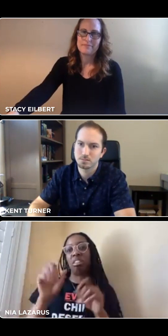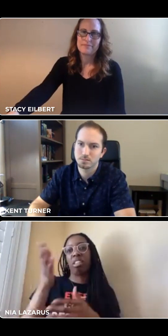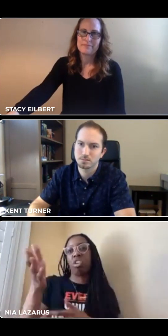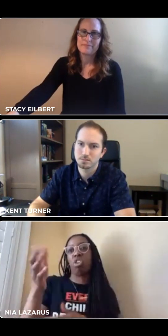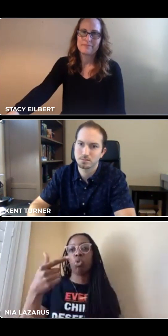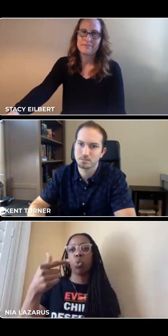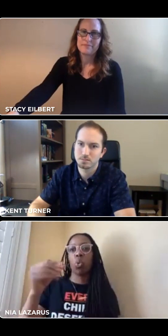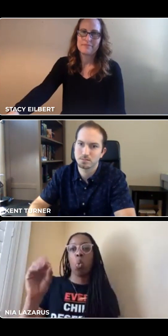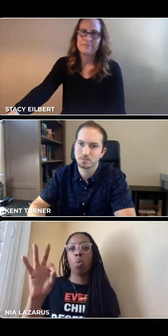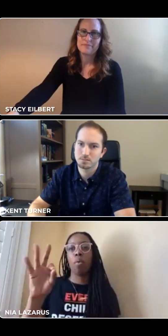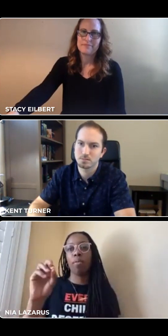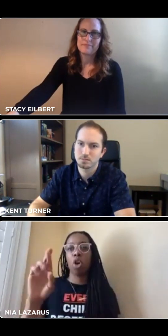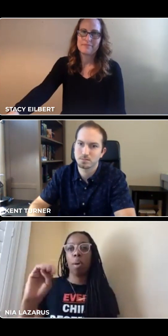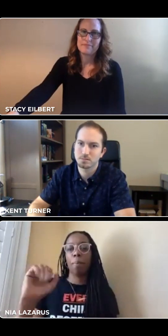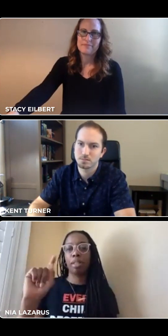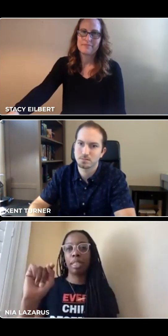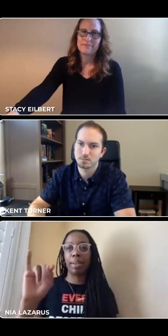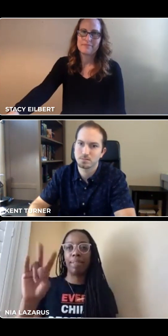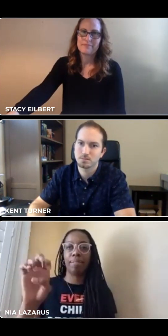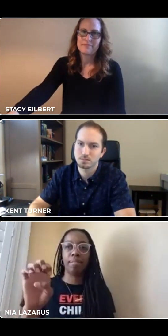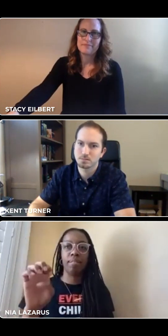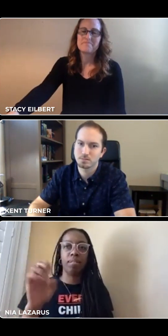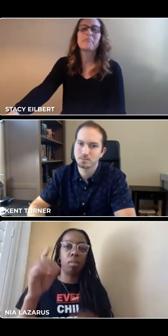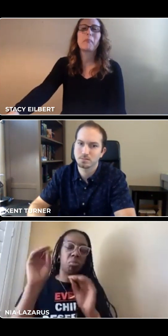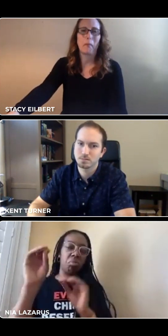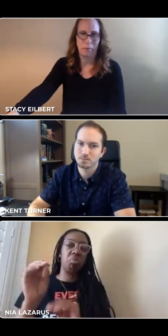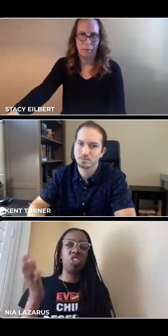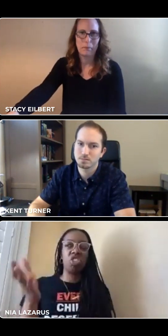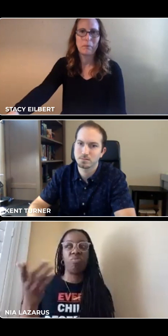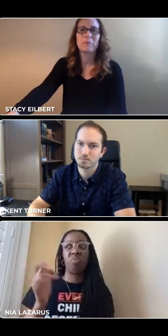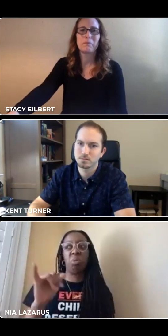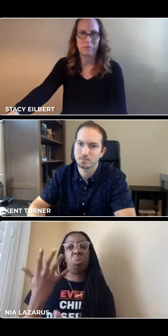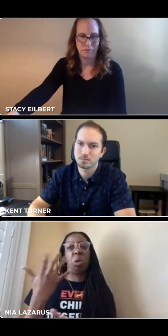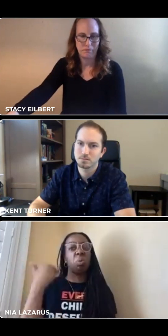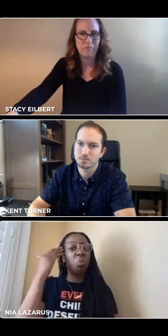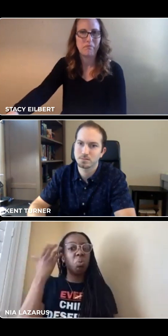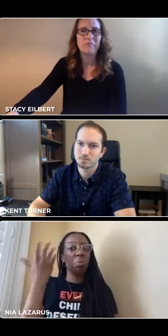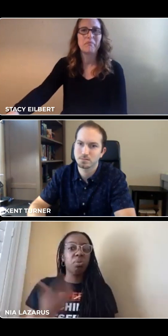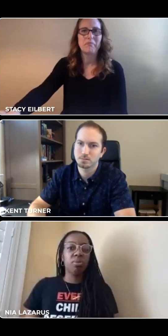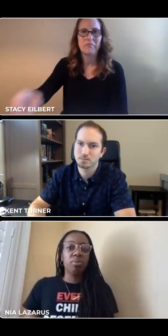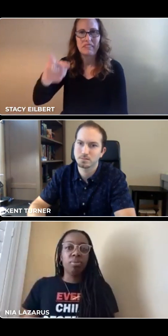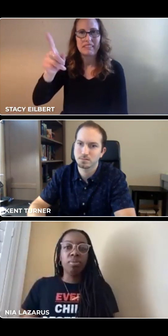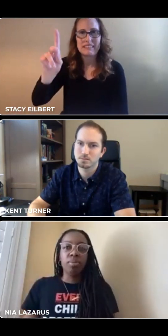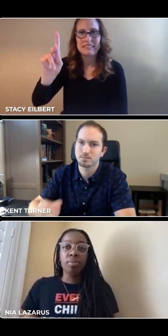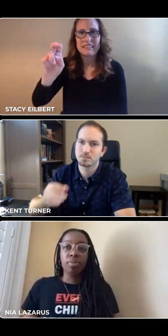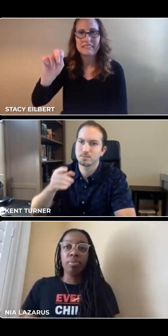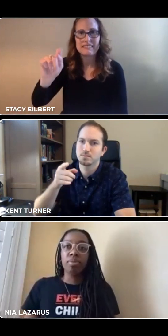You can also add sign language to your videos. And then all that testing is there. Again, it's GoFormative.